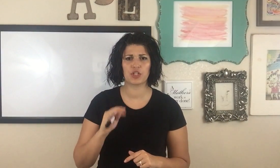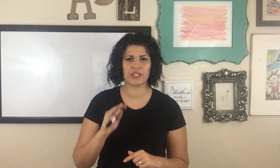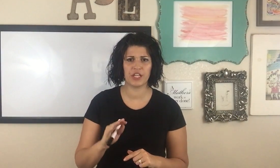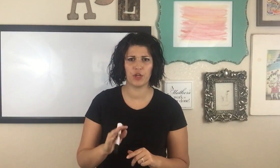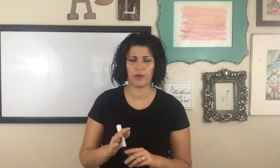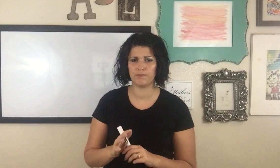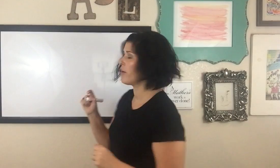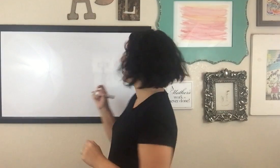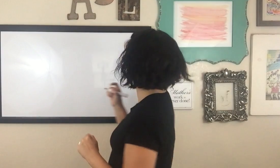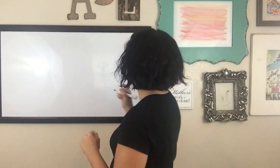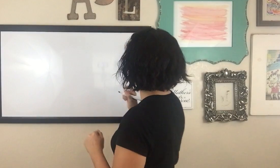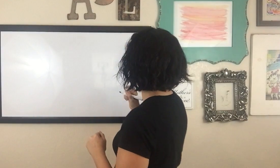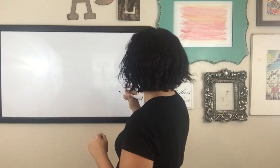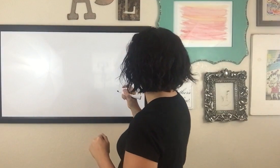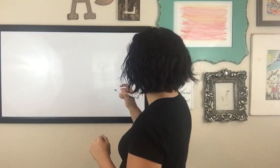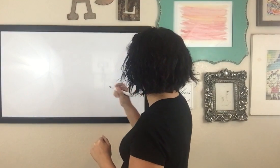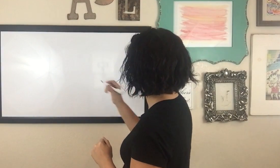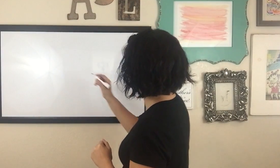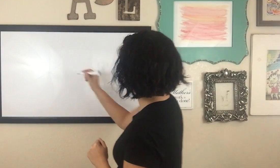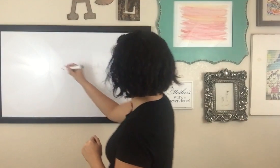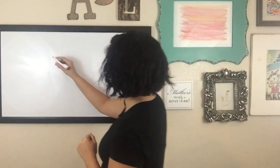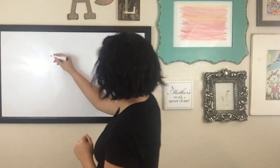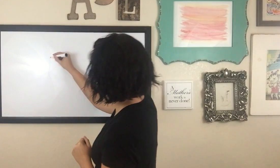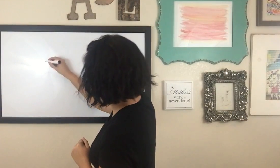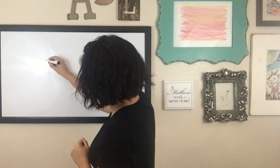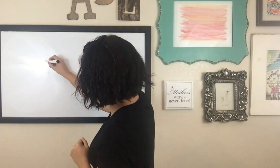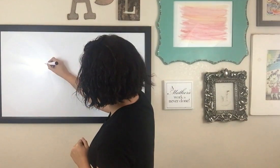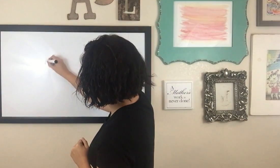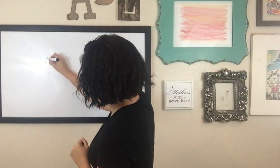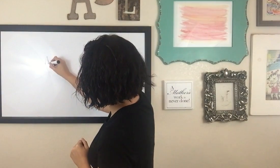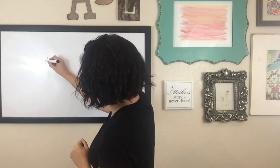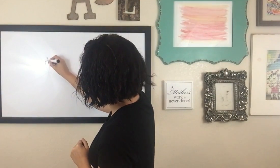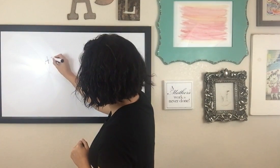Which continuum are you have heard of? Asl.